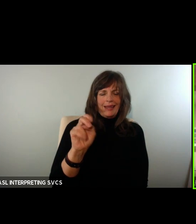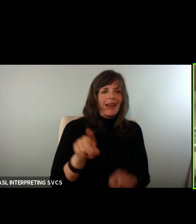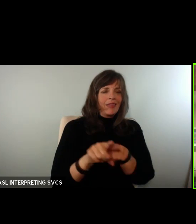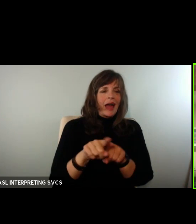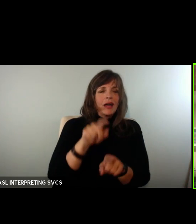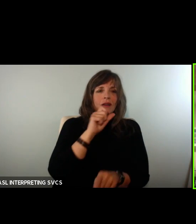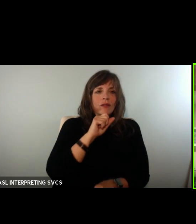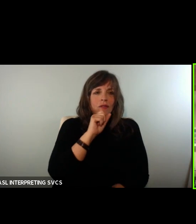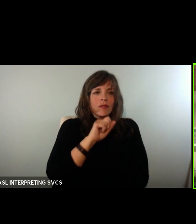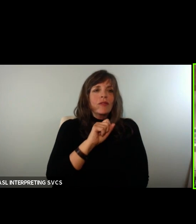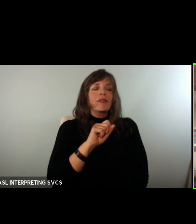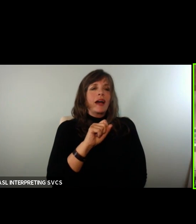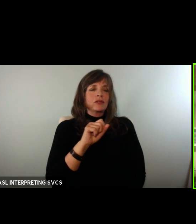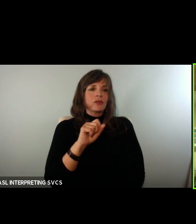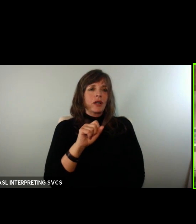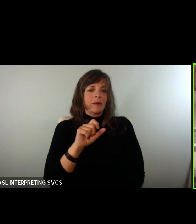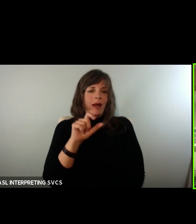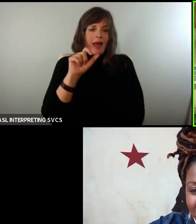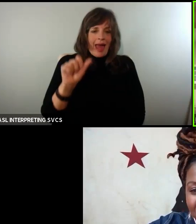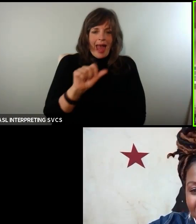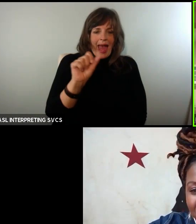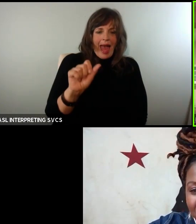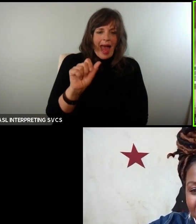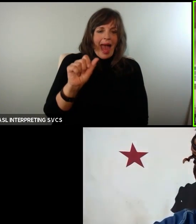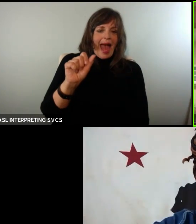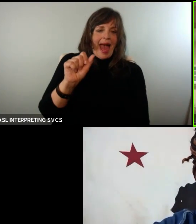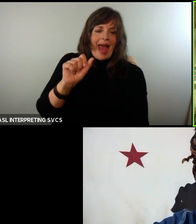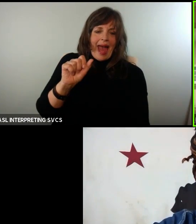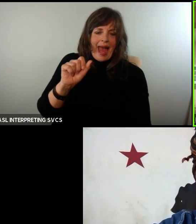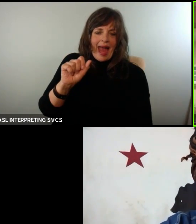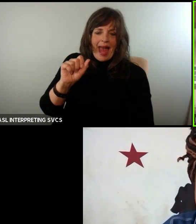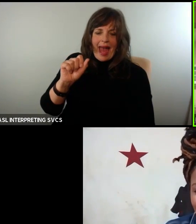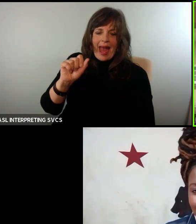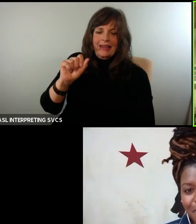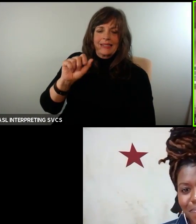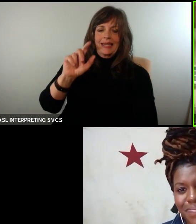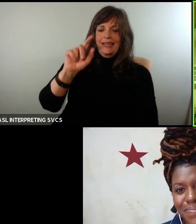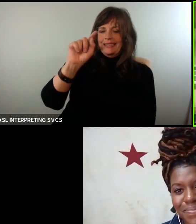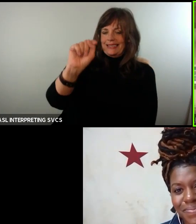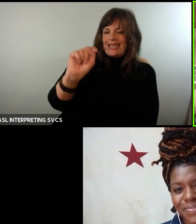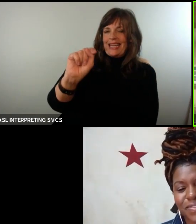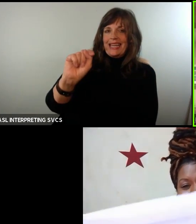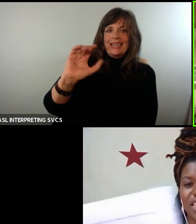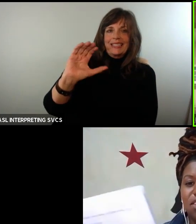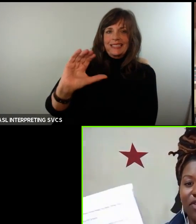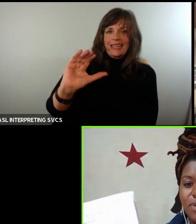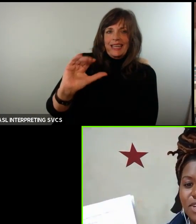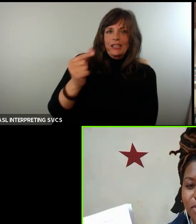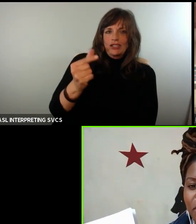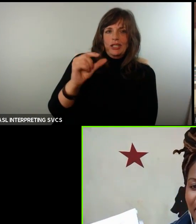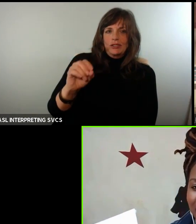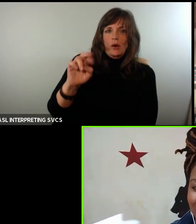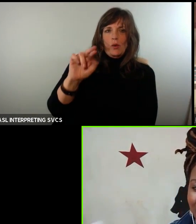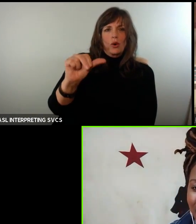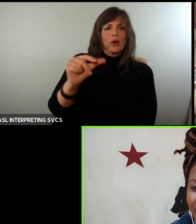Thank you for having me tonight and to the organizers. This is a great opportunity, thank you. Thank you so much, Laurie Baskin.